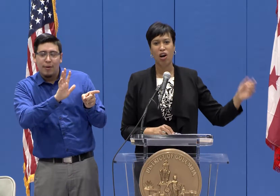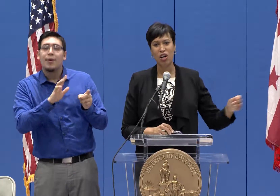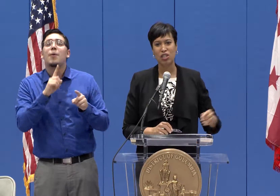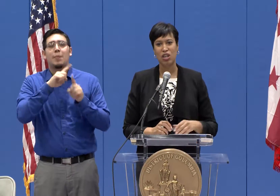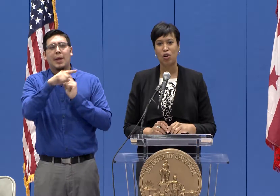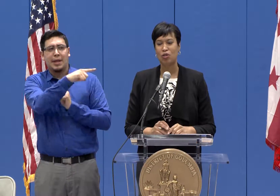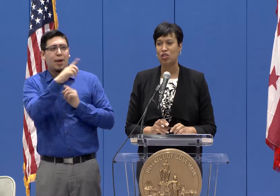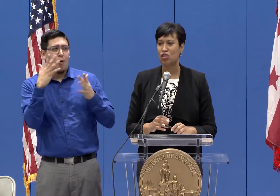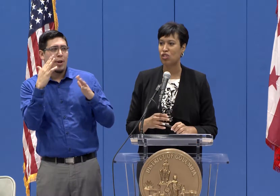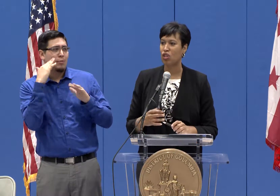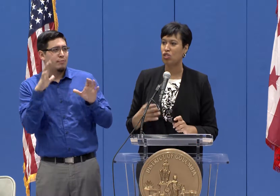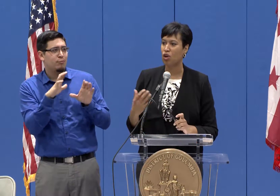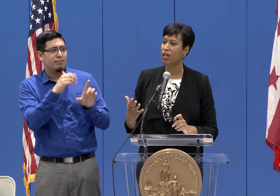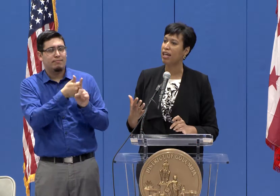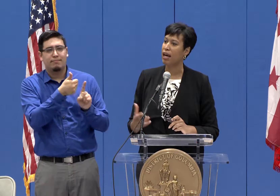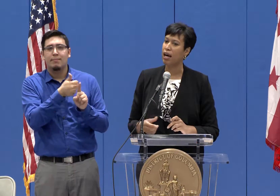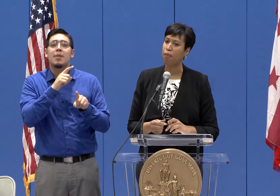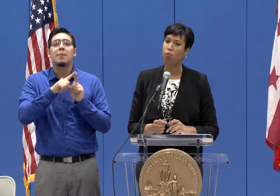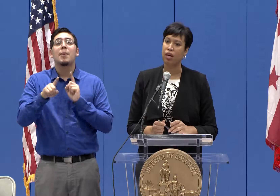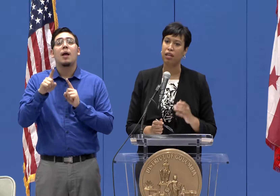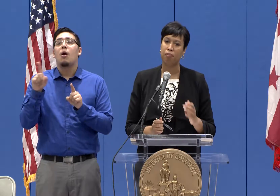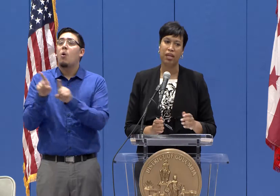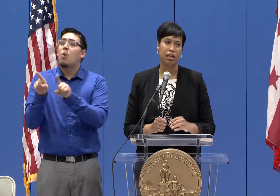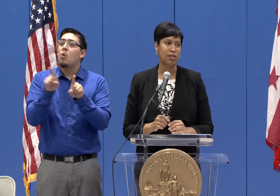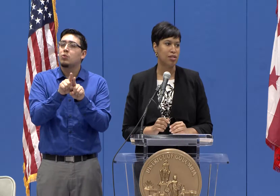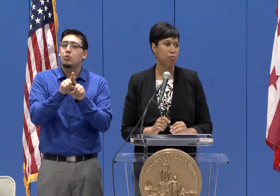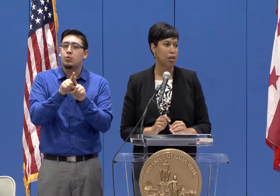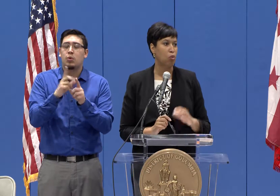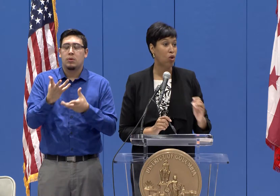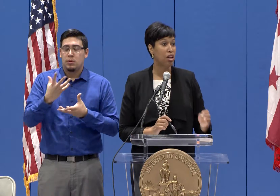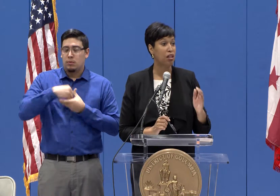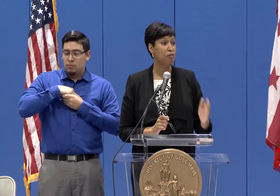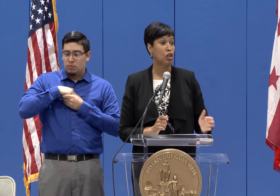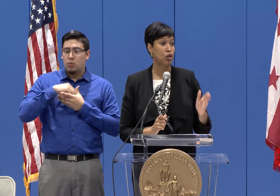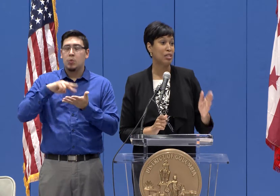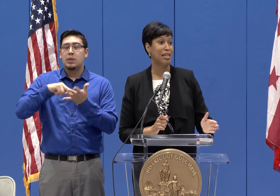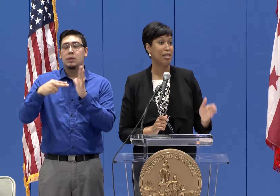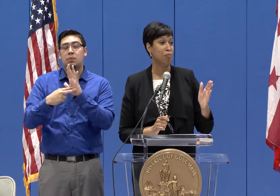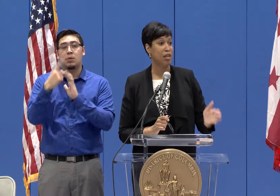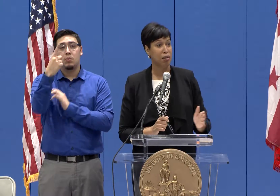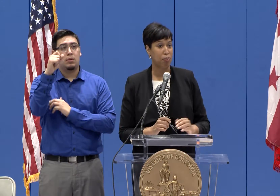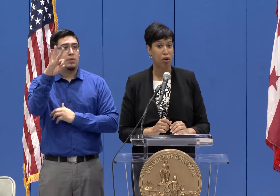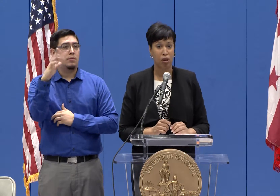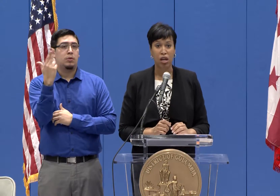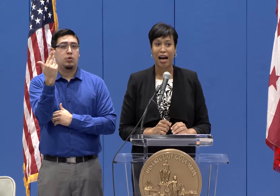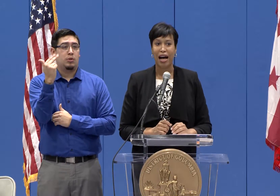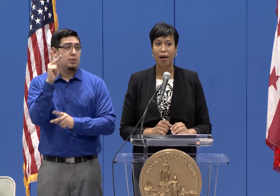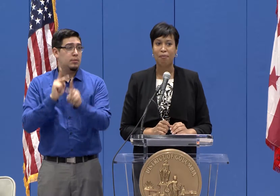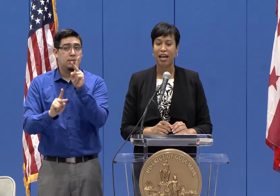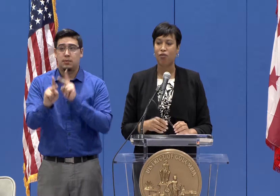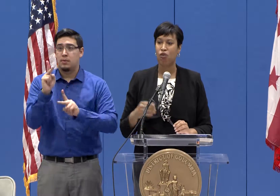BUT ALSO JUST SOAKING UP WHAT IT MEANS TO BE 1 OF 13 PEOPLE THAT